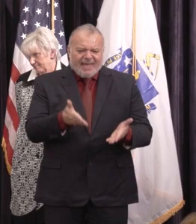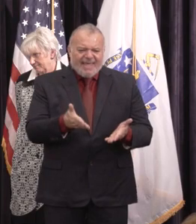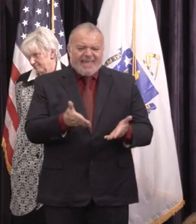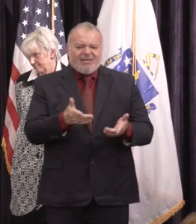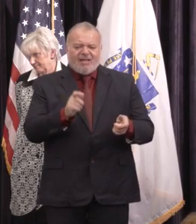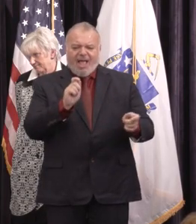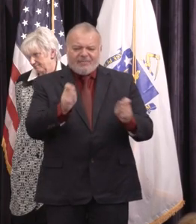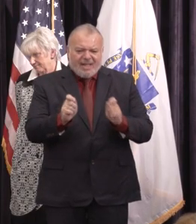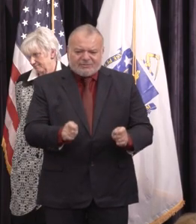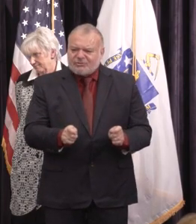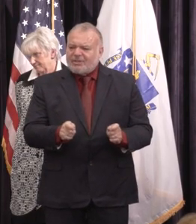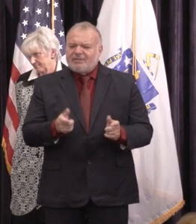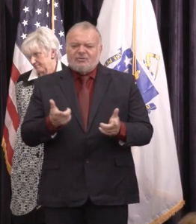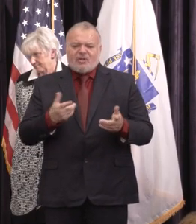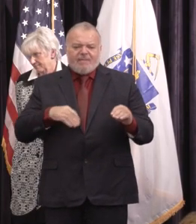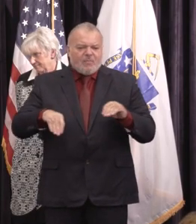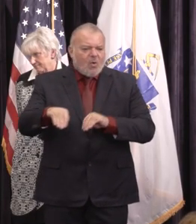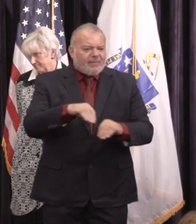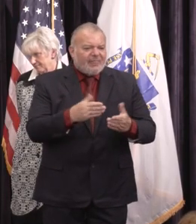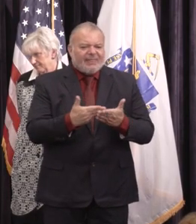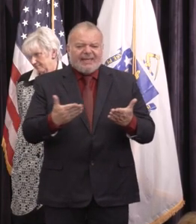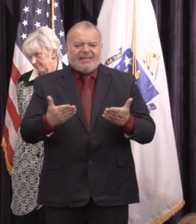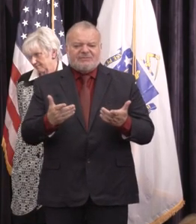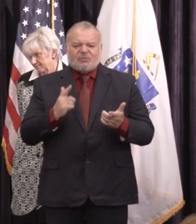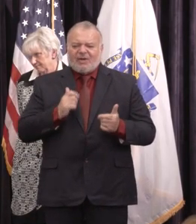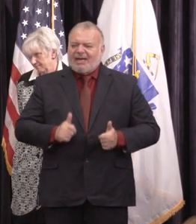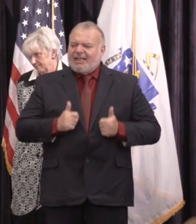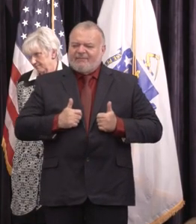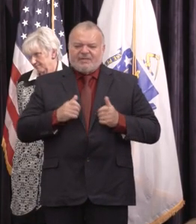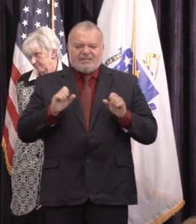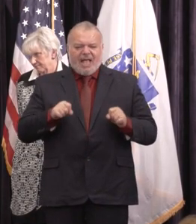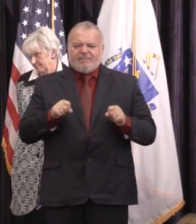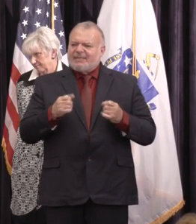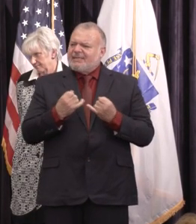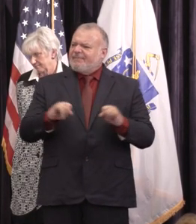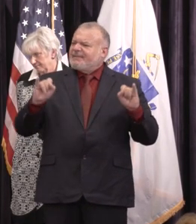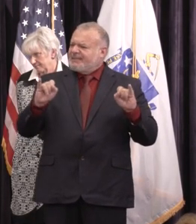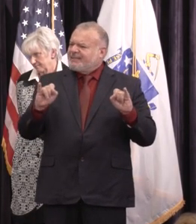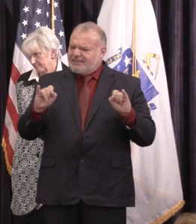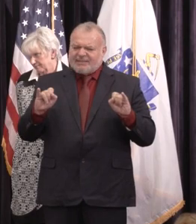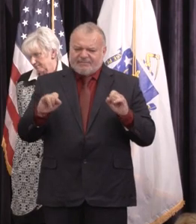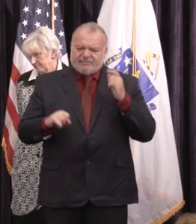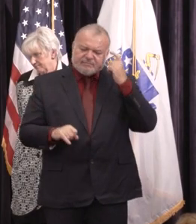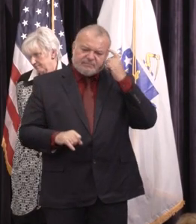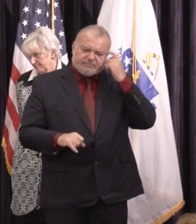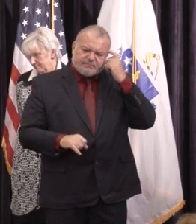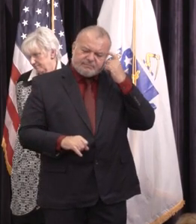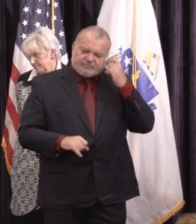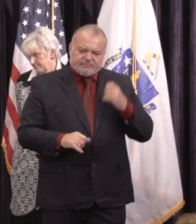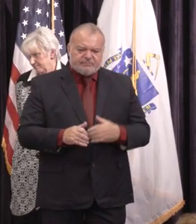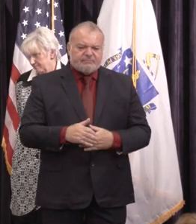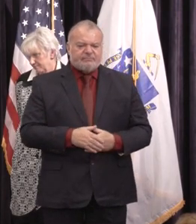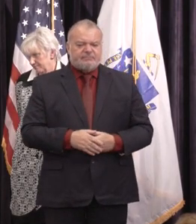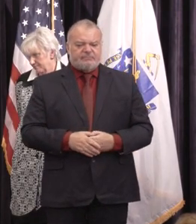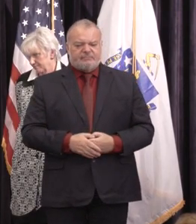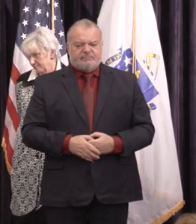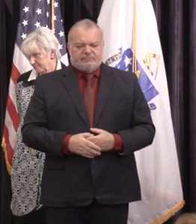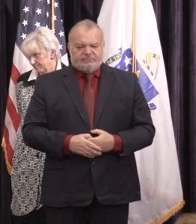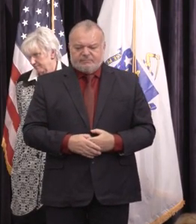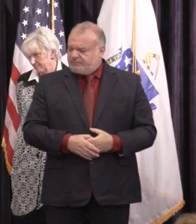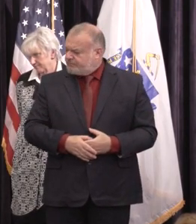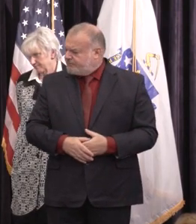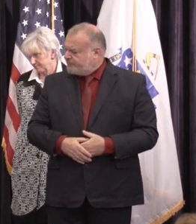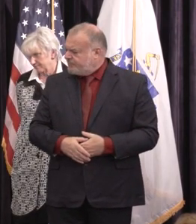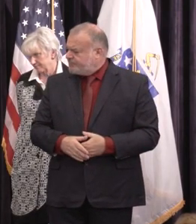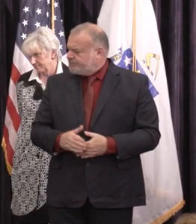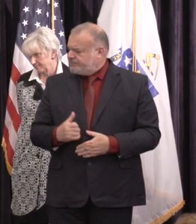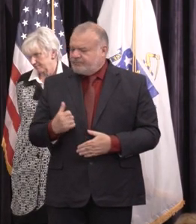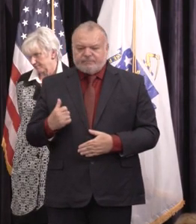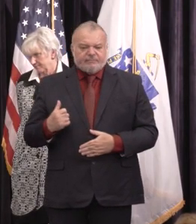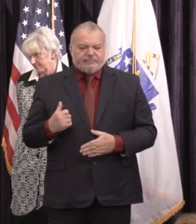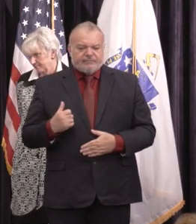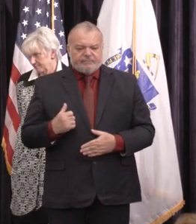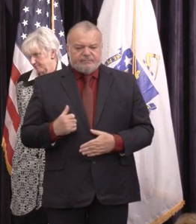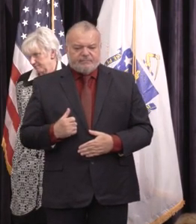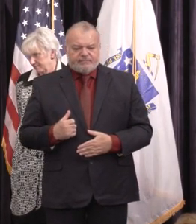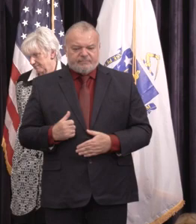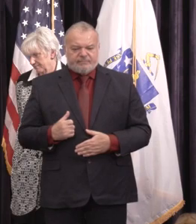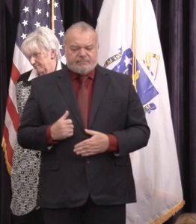device I needed to live as independently as possible. The phrases I was so familiar hearing